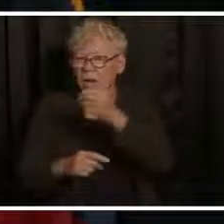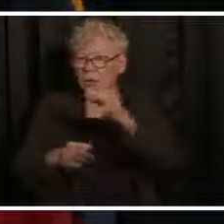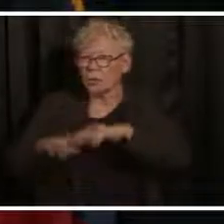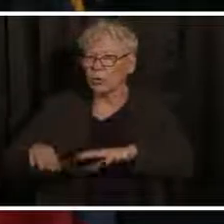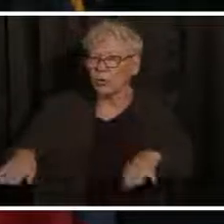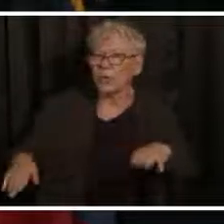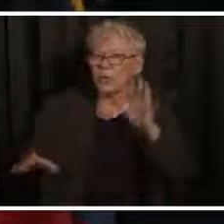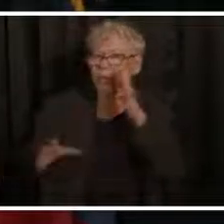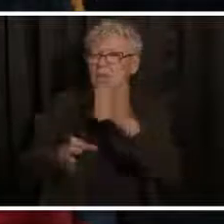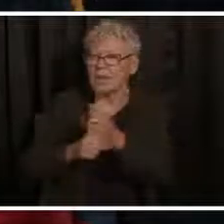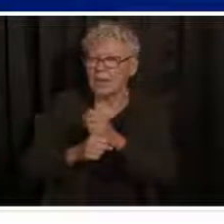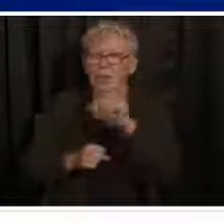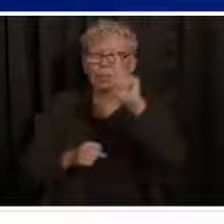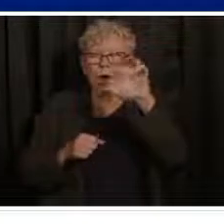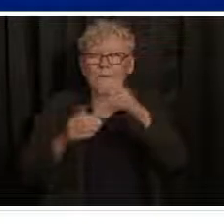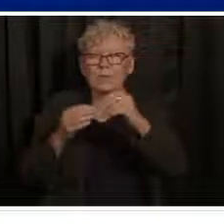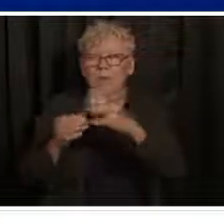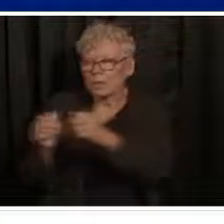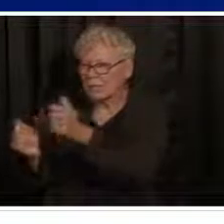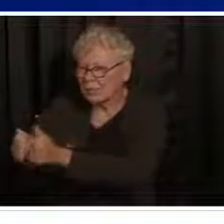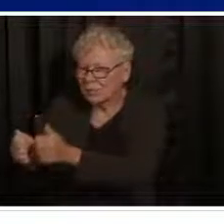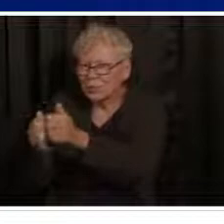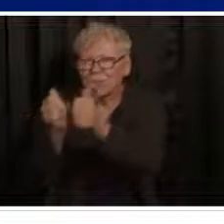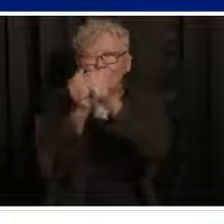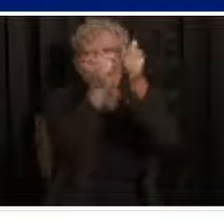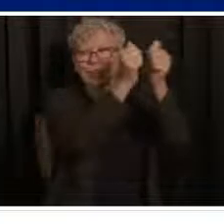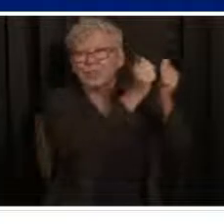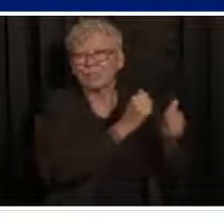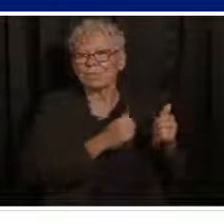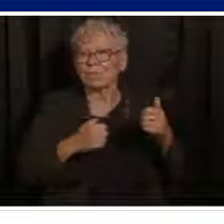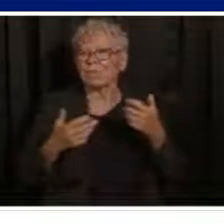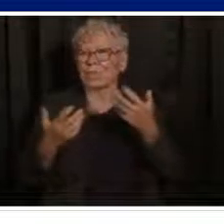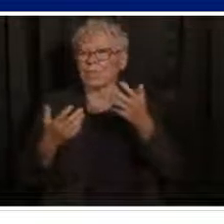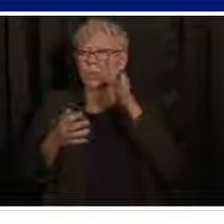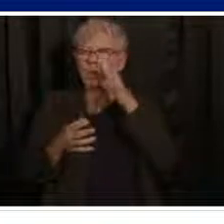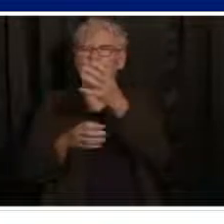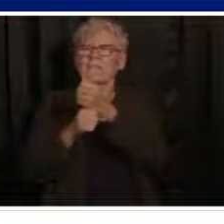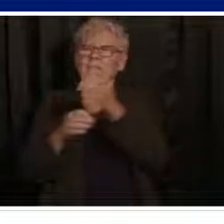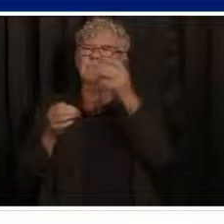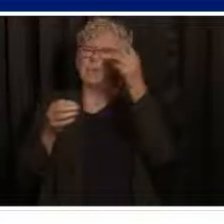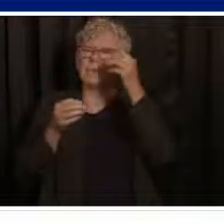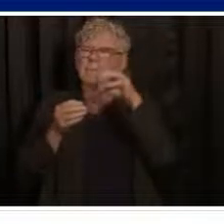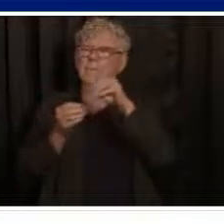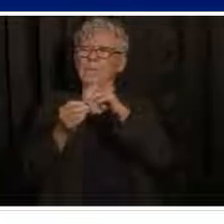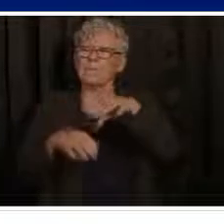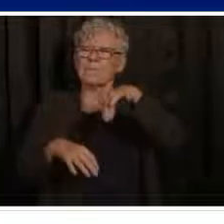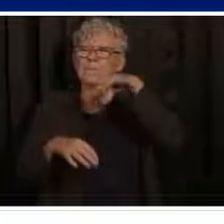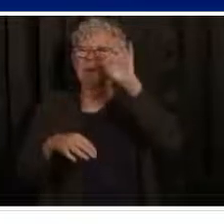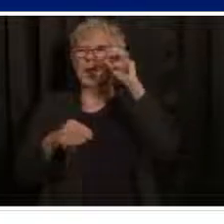where these sites are. Um you can go to CO Comeback Cash.com uh and again there targeted outreach around each and every